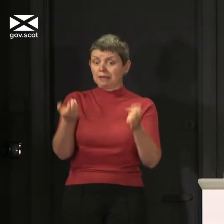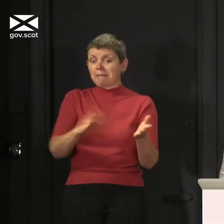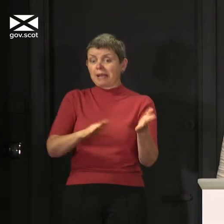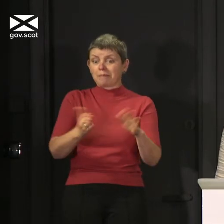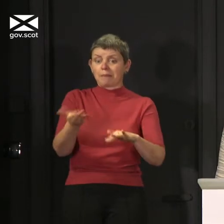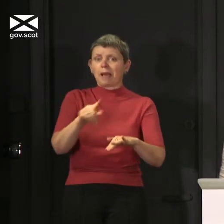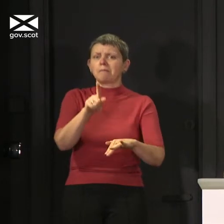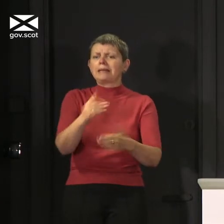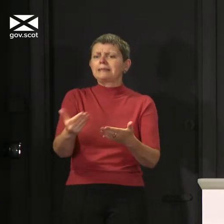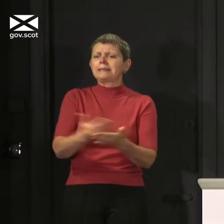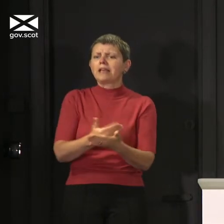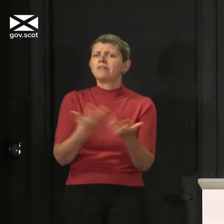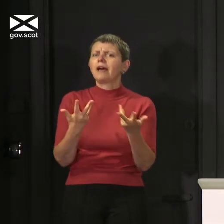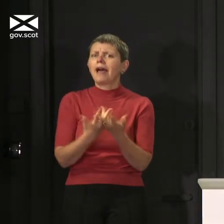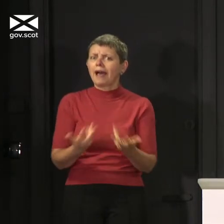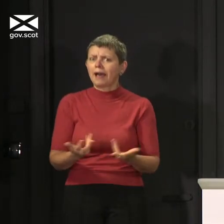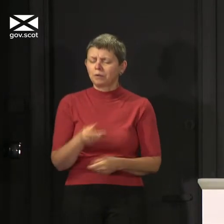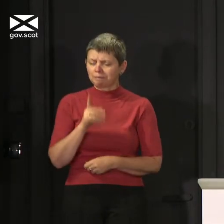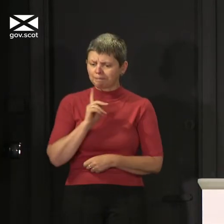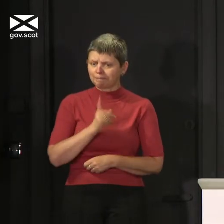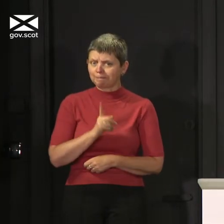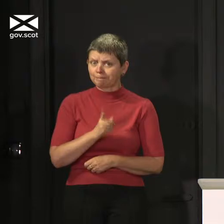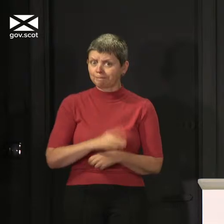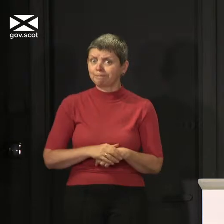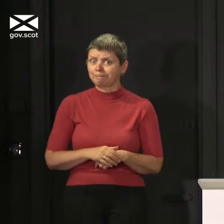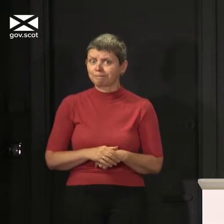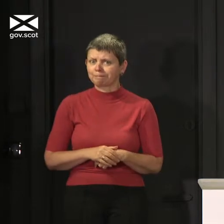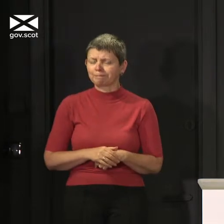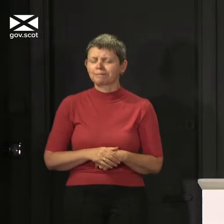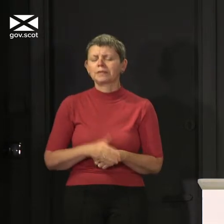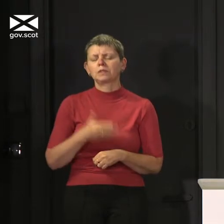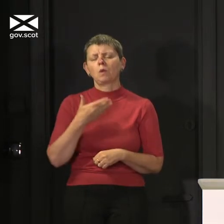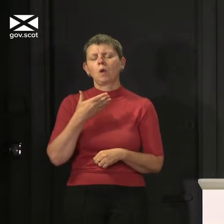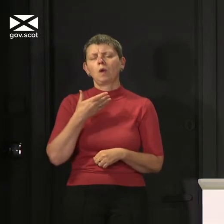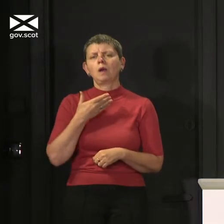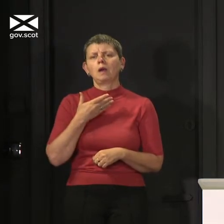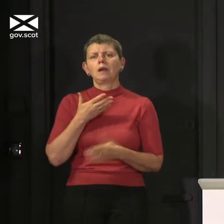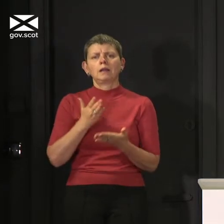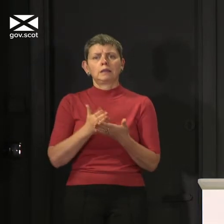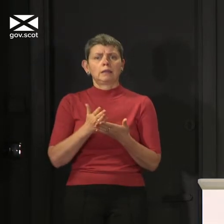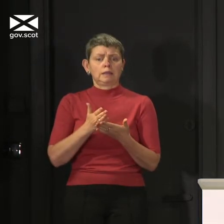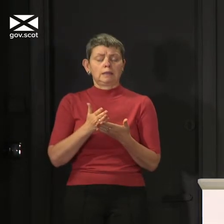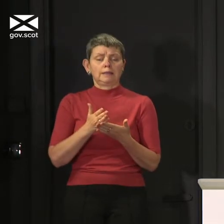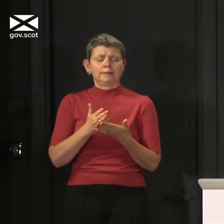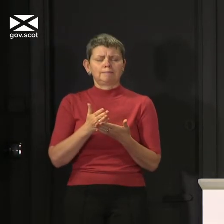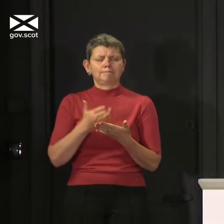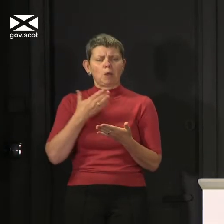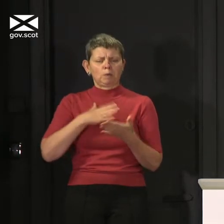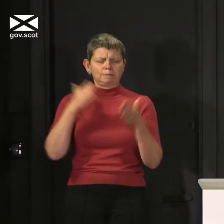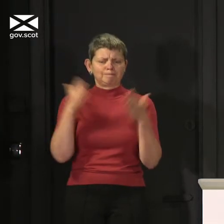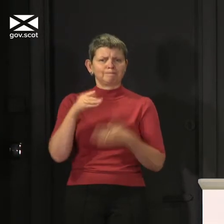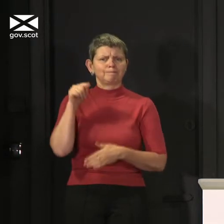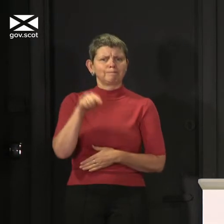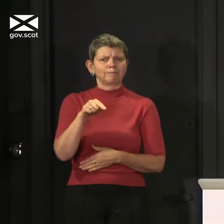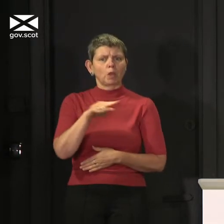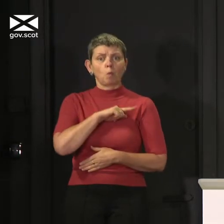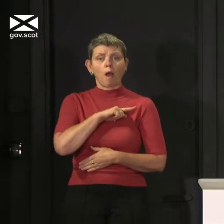message is the note I want to end on. As we all start going out and about and doing more,